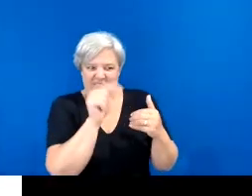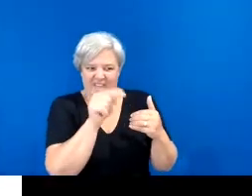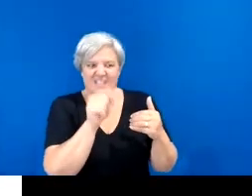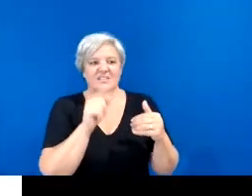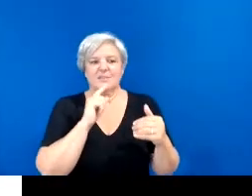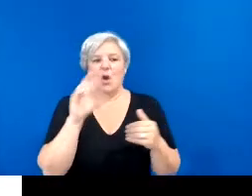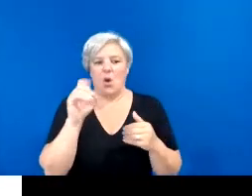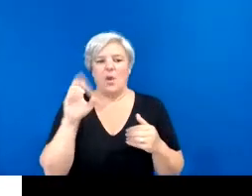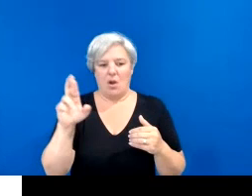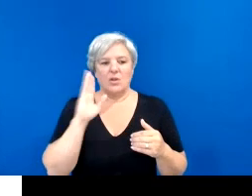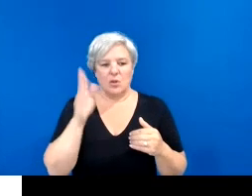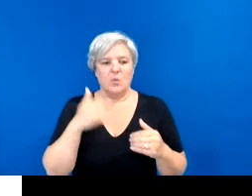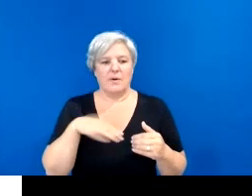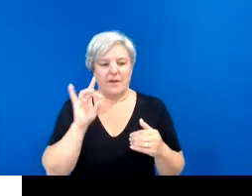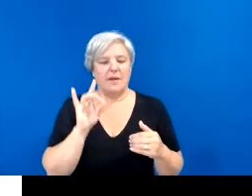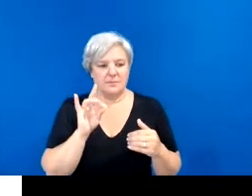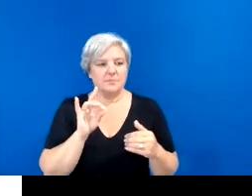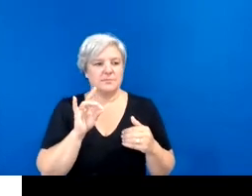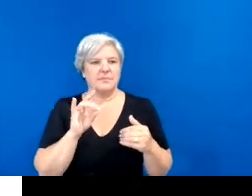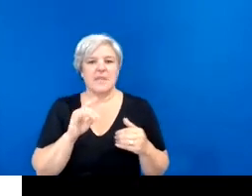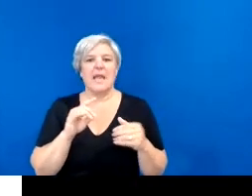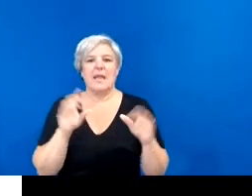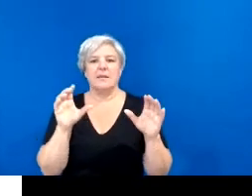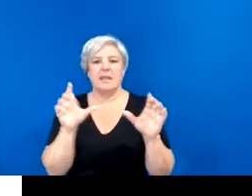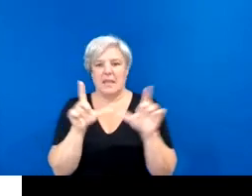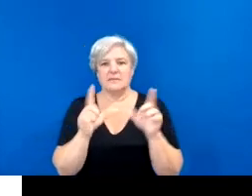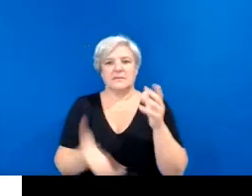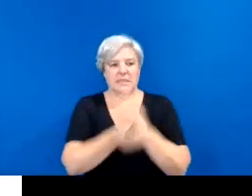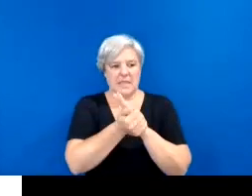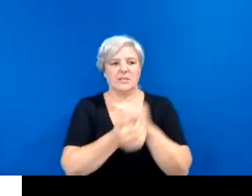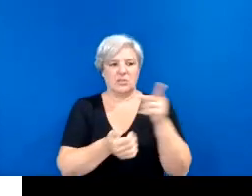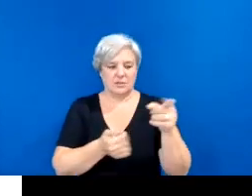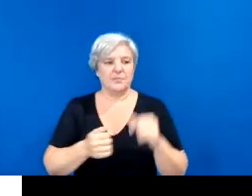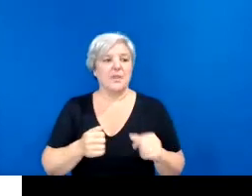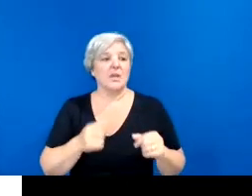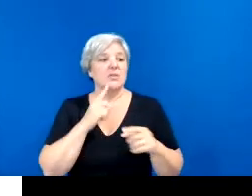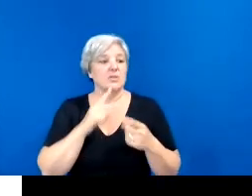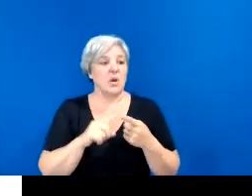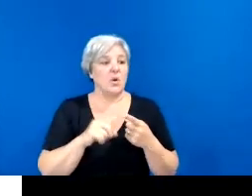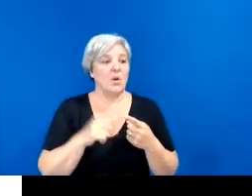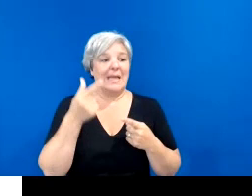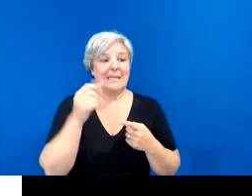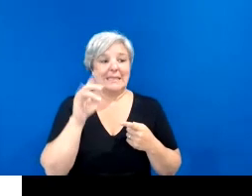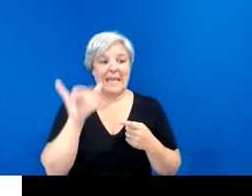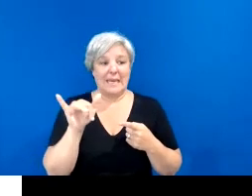we are there's Creative Commons licenses attached to all of them. So there's the Getty Institute of Open Images Library.